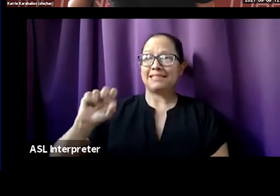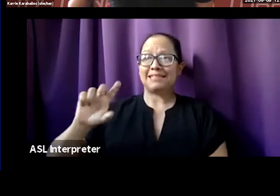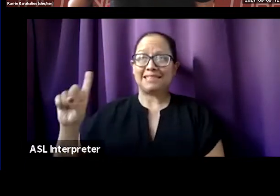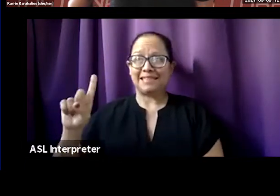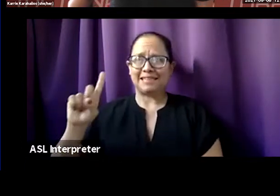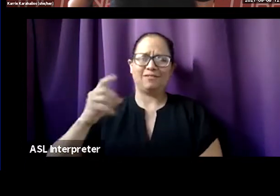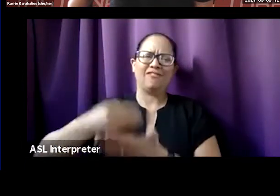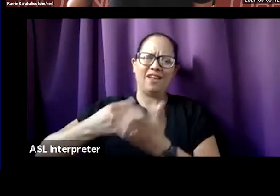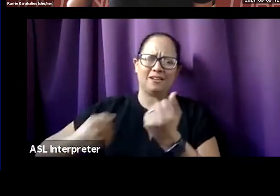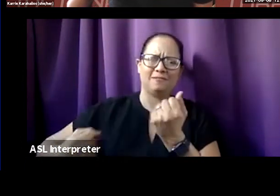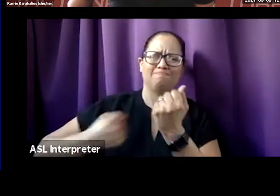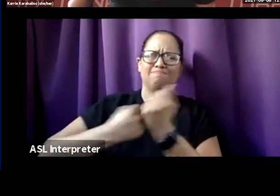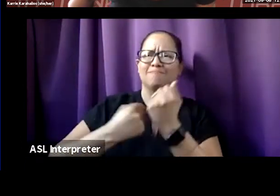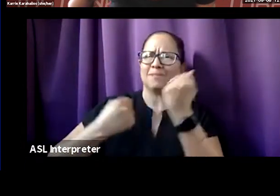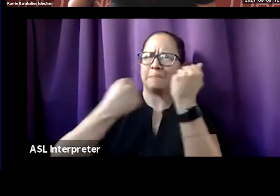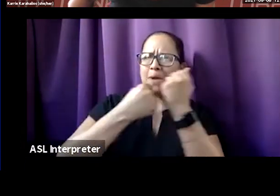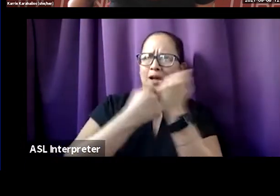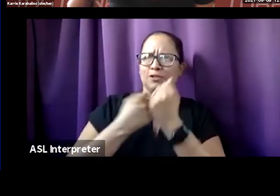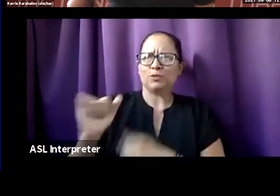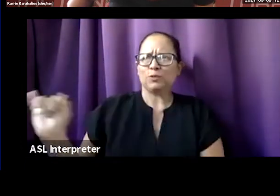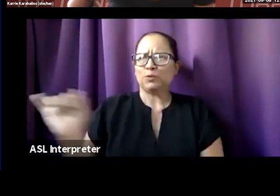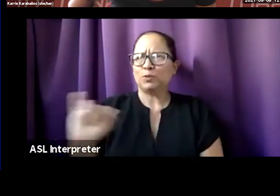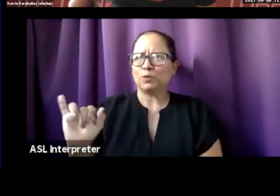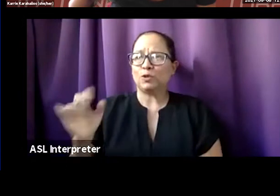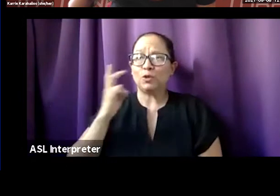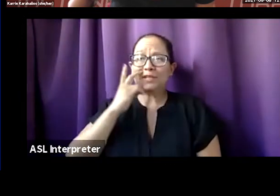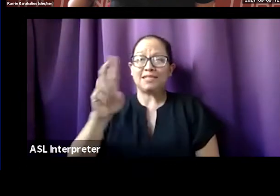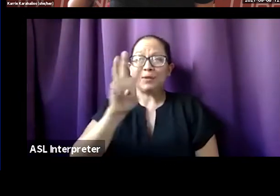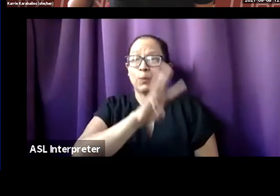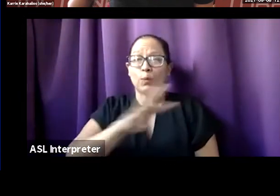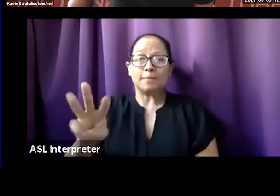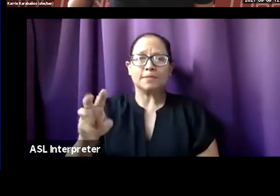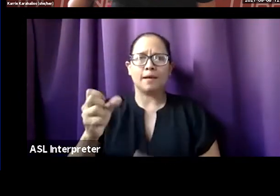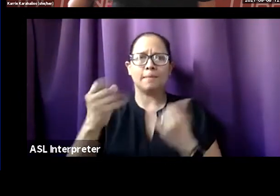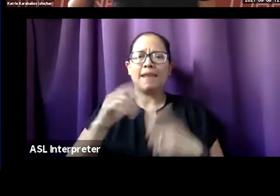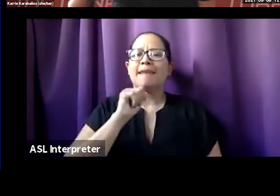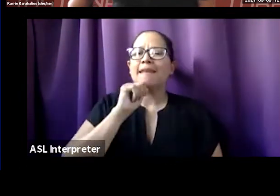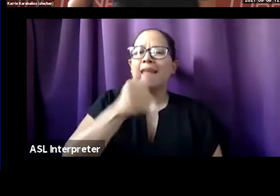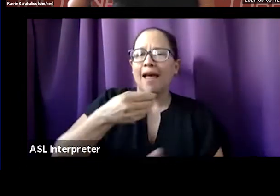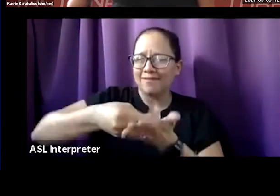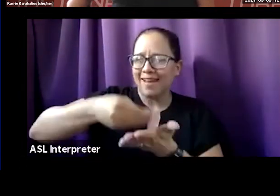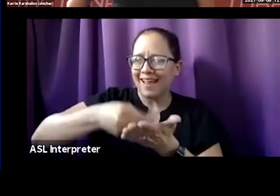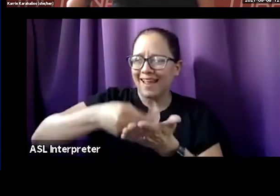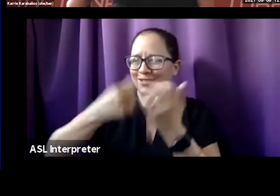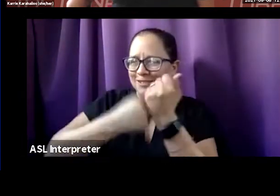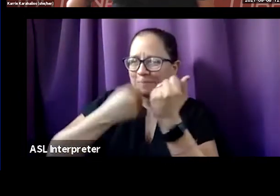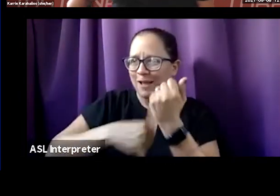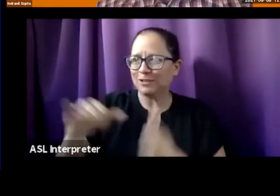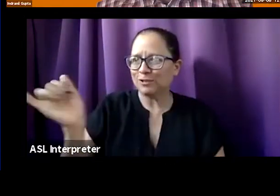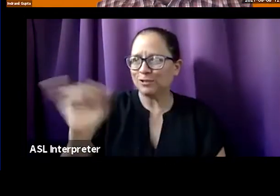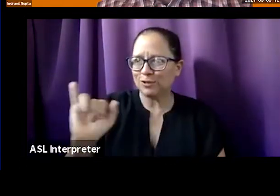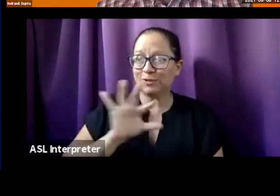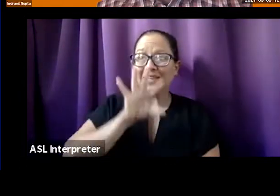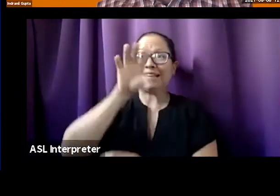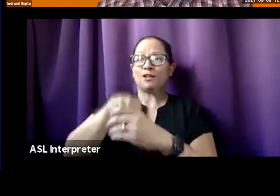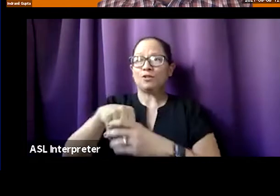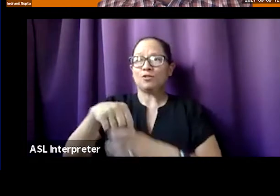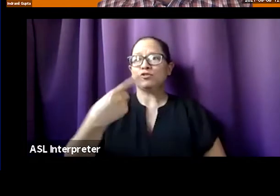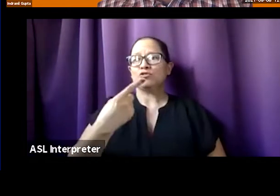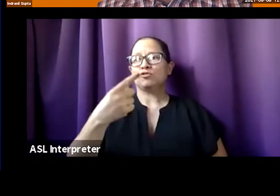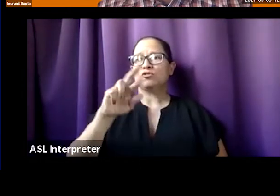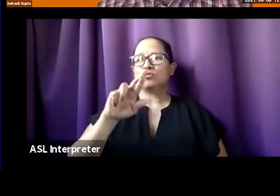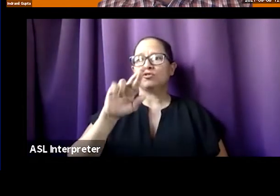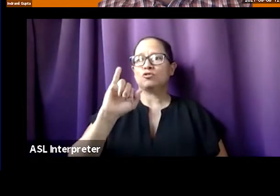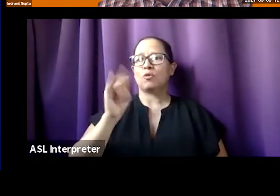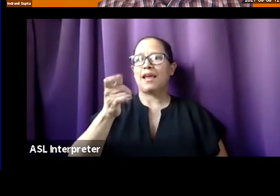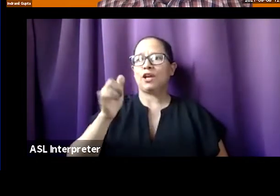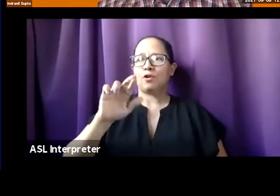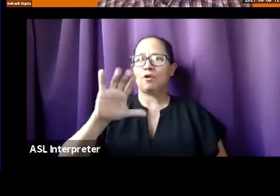We have a long list of non financial co sponsors, you can see in our website and home we also want to thank to ask a question you can use the q amp a box.